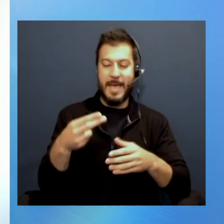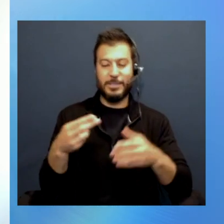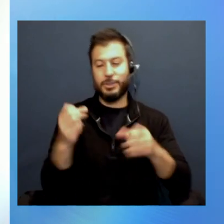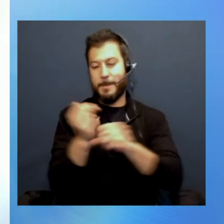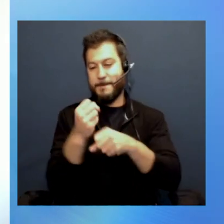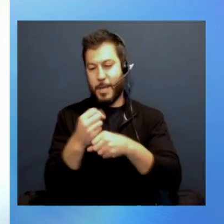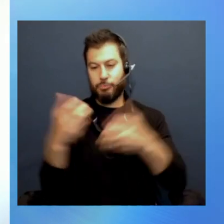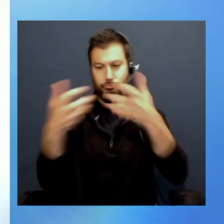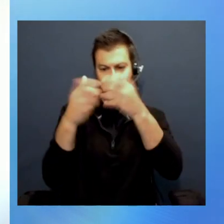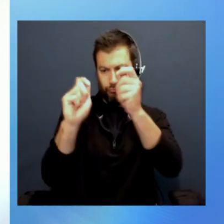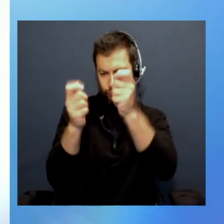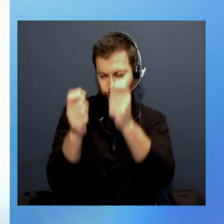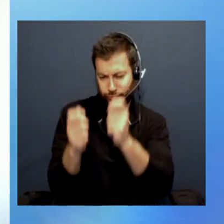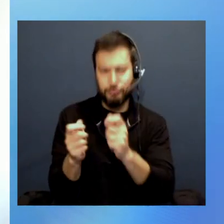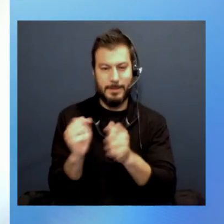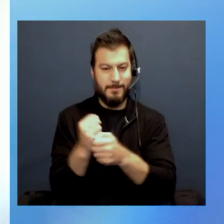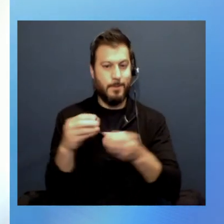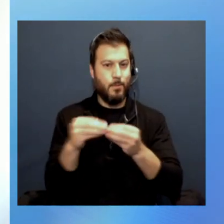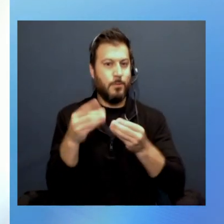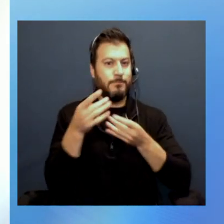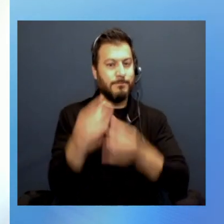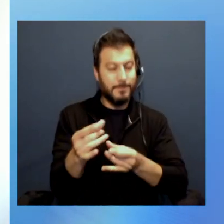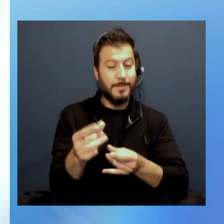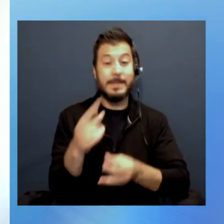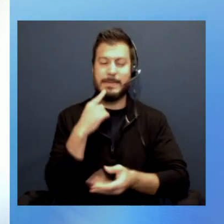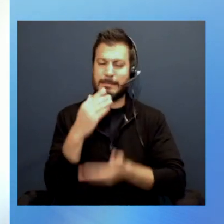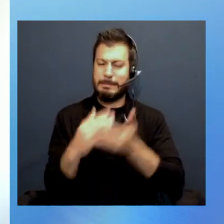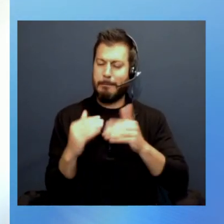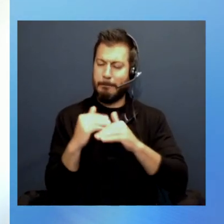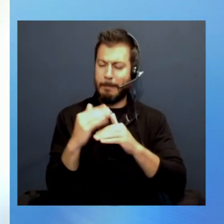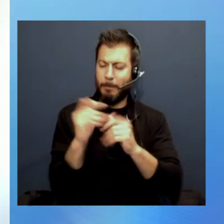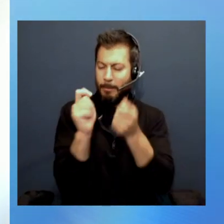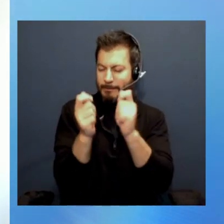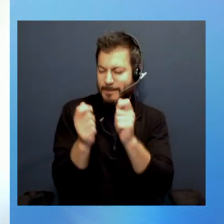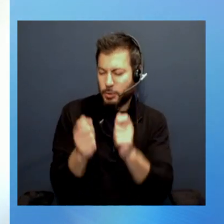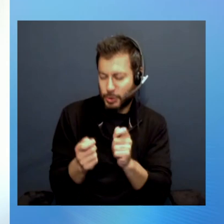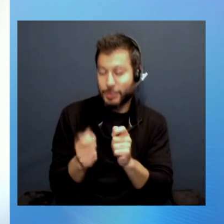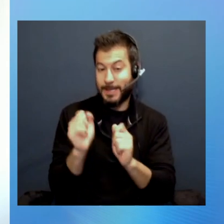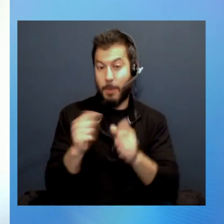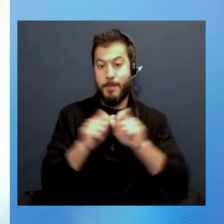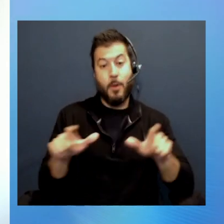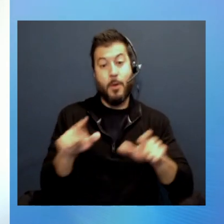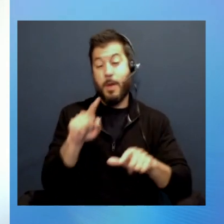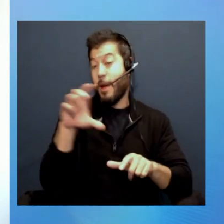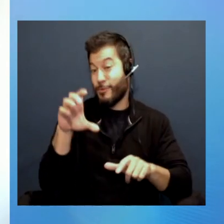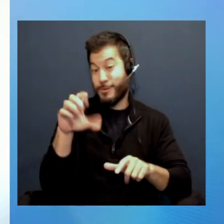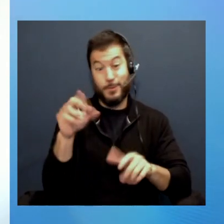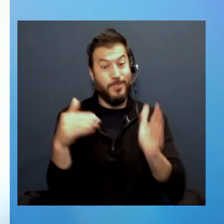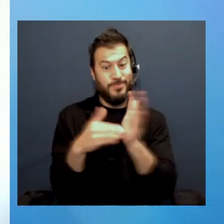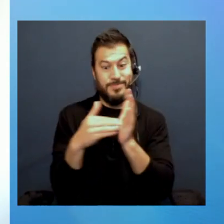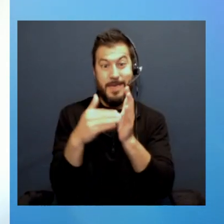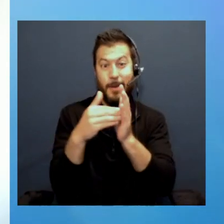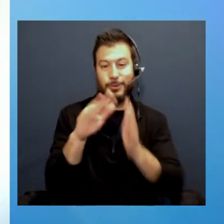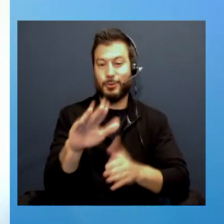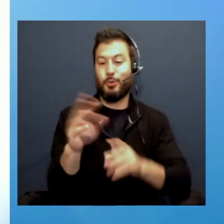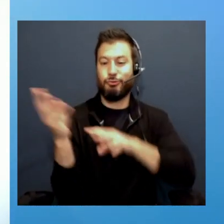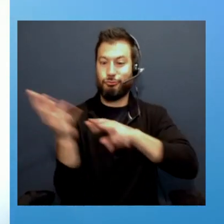and the signaling server with some tweaks and automation. That brings some minimal configuration. You can now deploy hundreds or even thousands